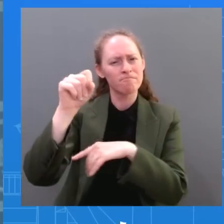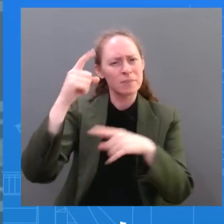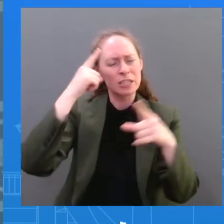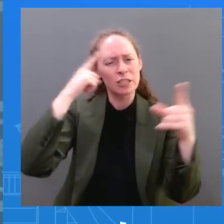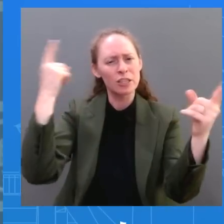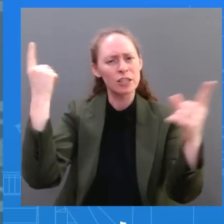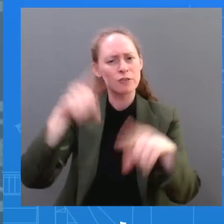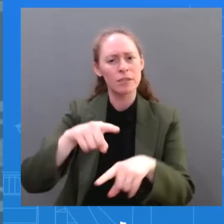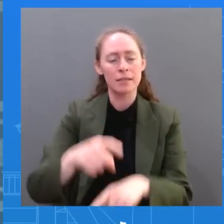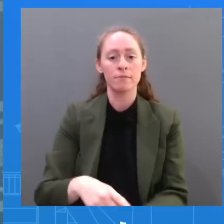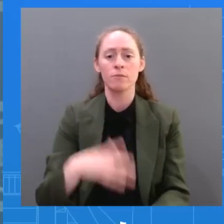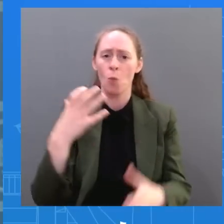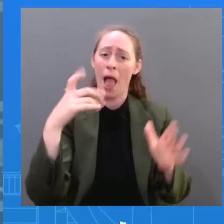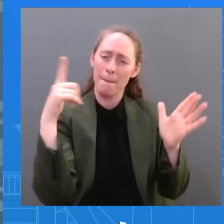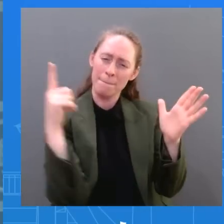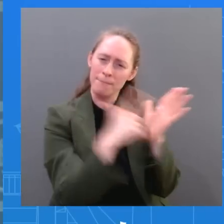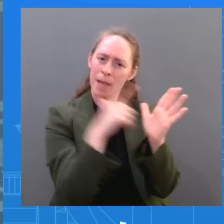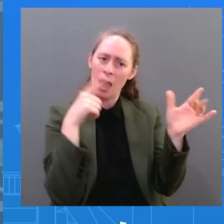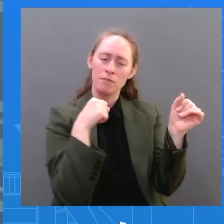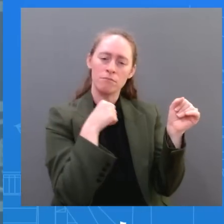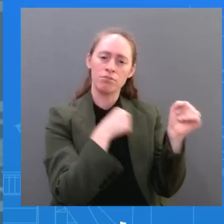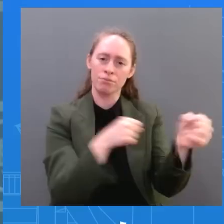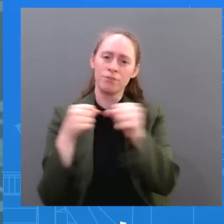That is something that, as we saw yesterday,